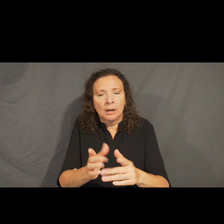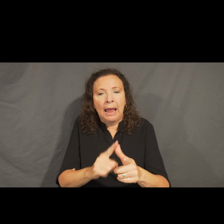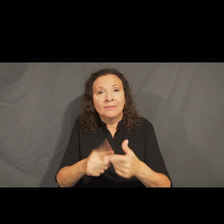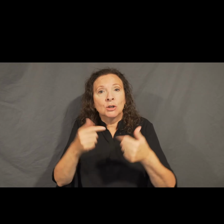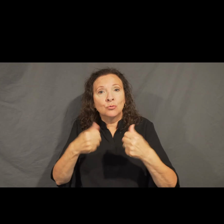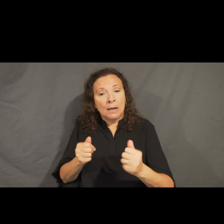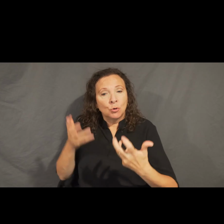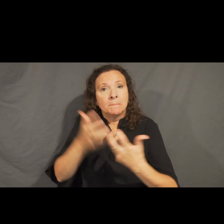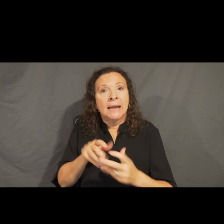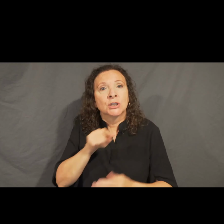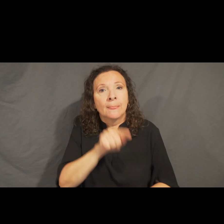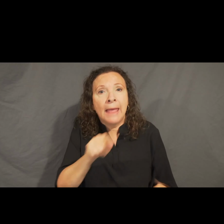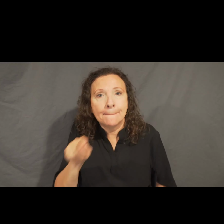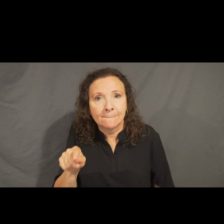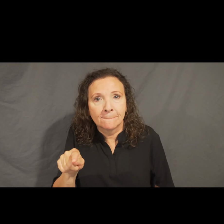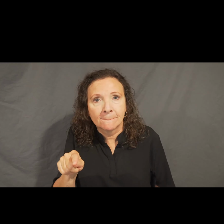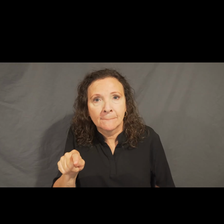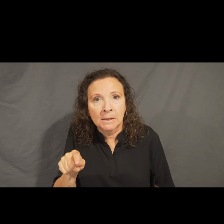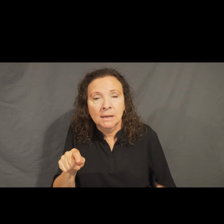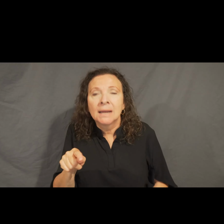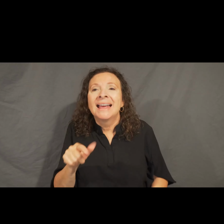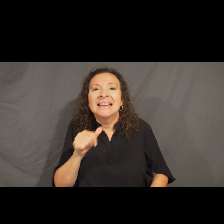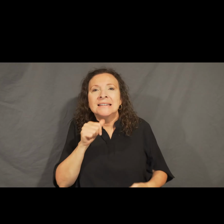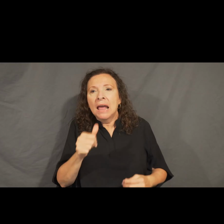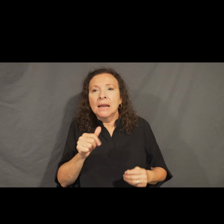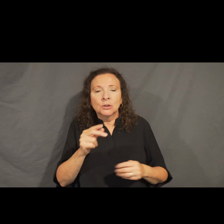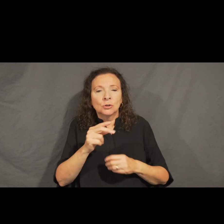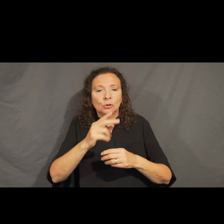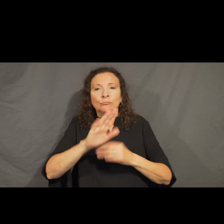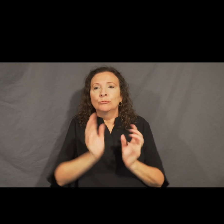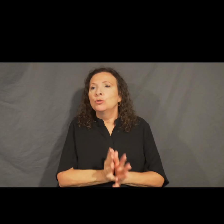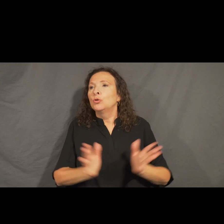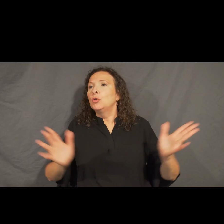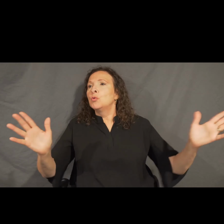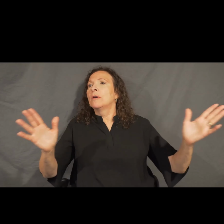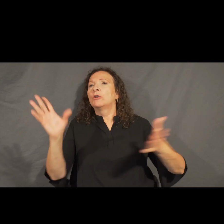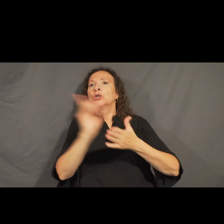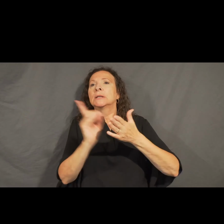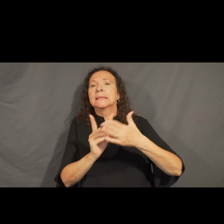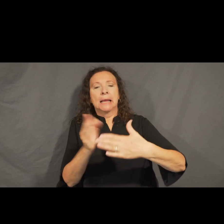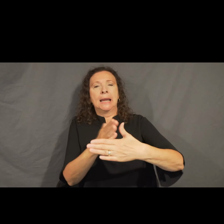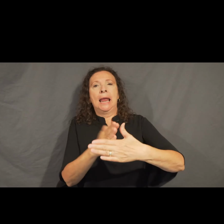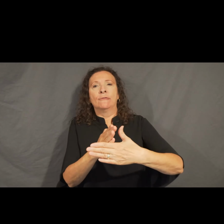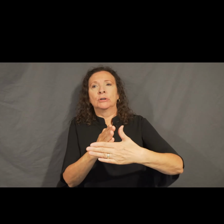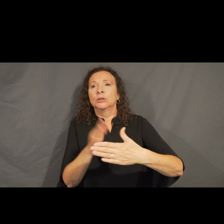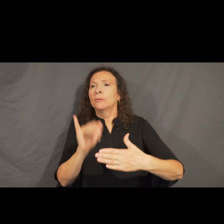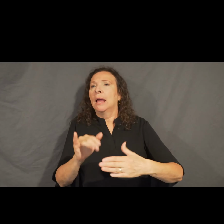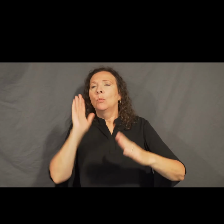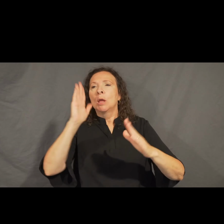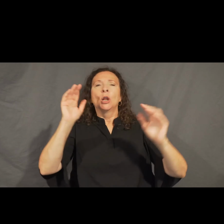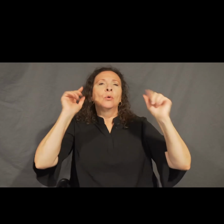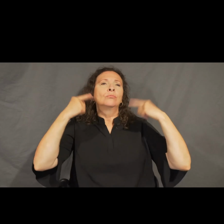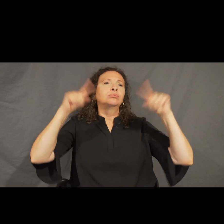We go from this general idea of universal design, which magically works for everyone,